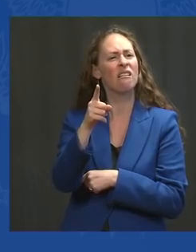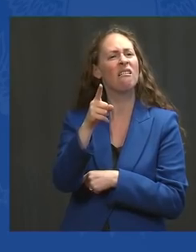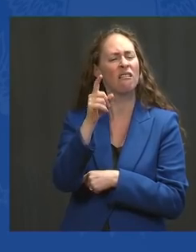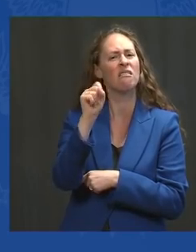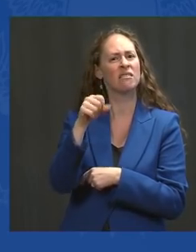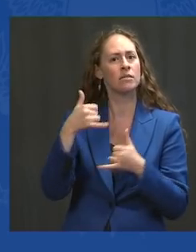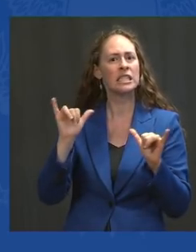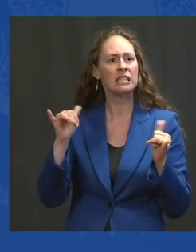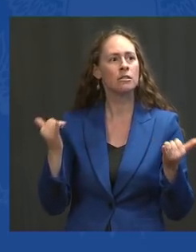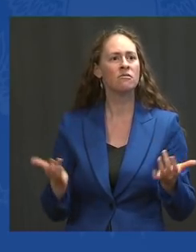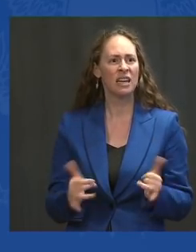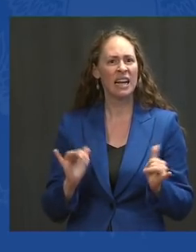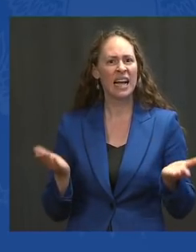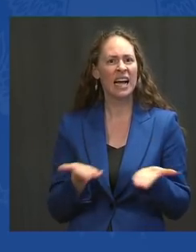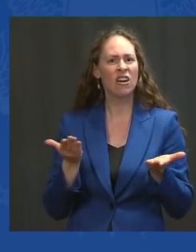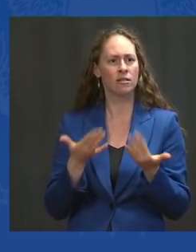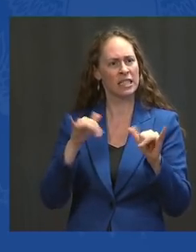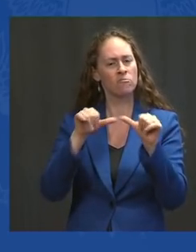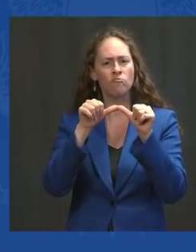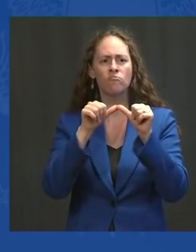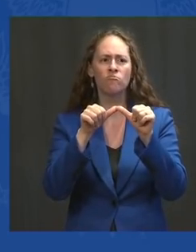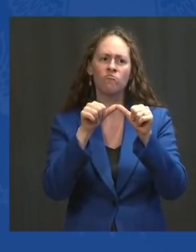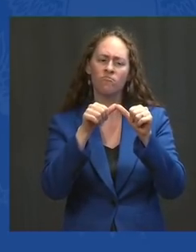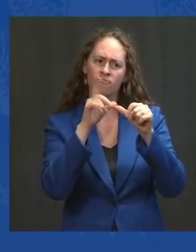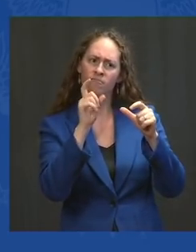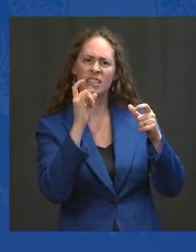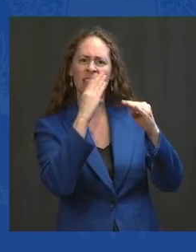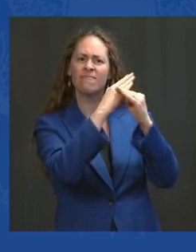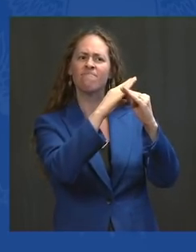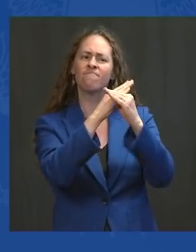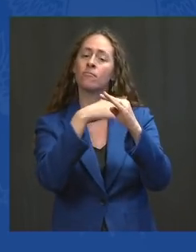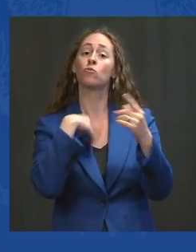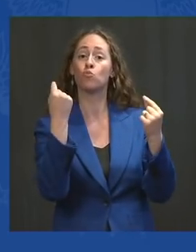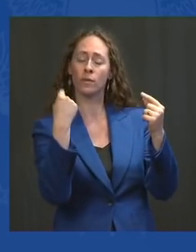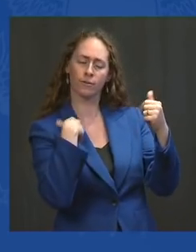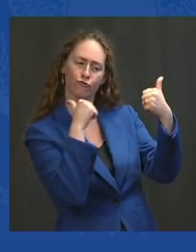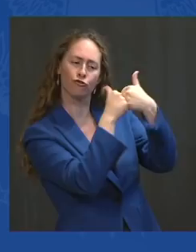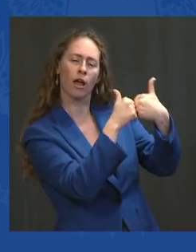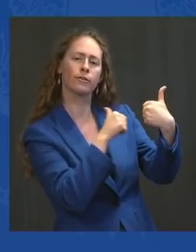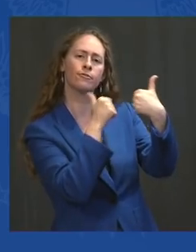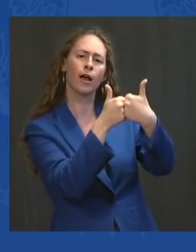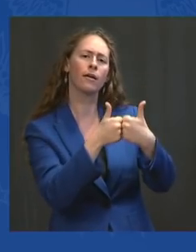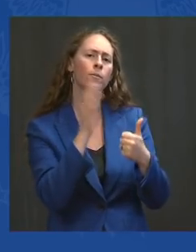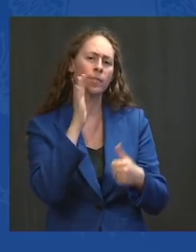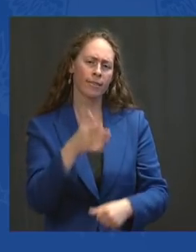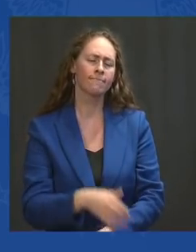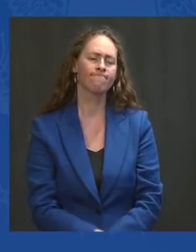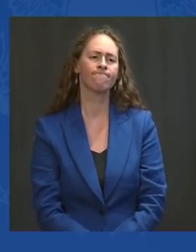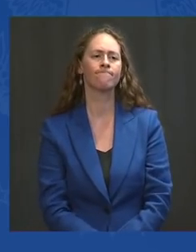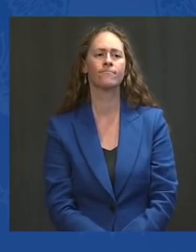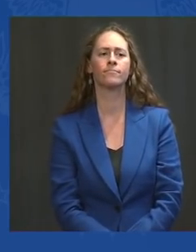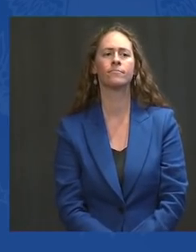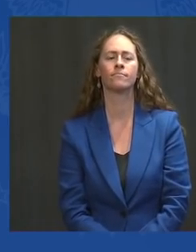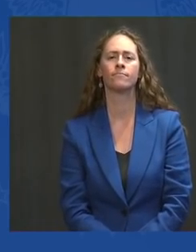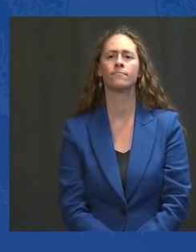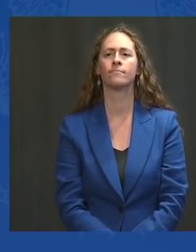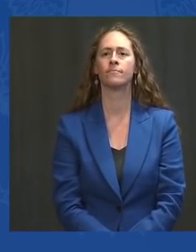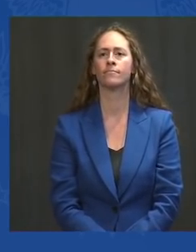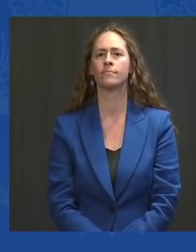and we're going to challenge it vigorously. While --